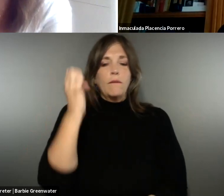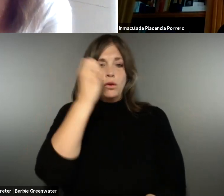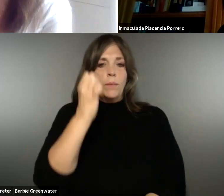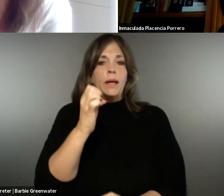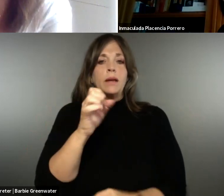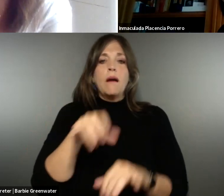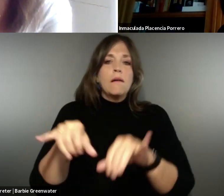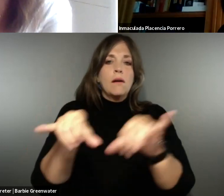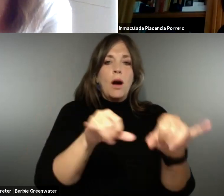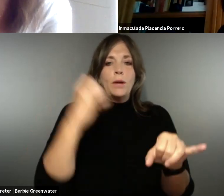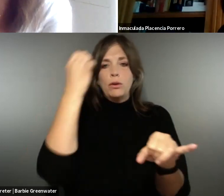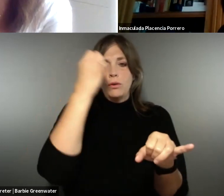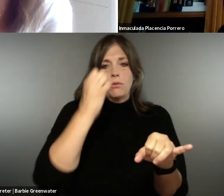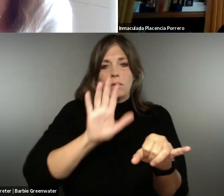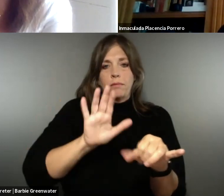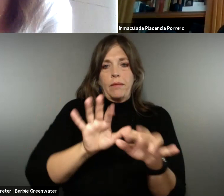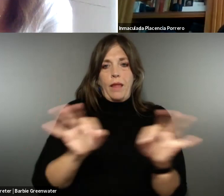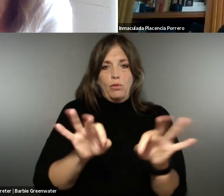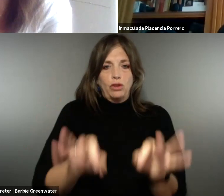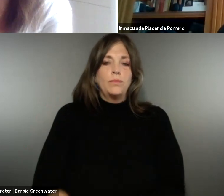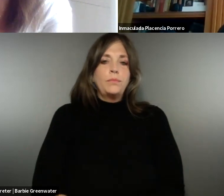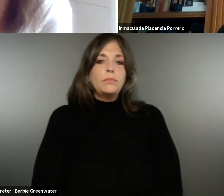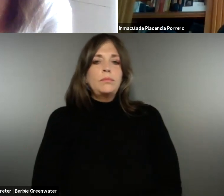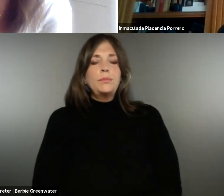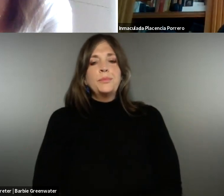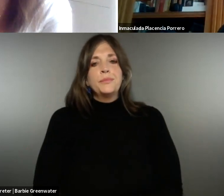common European framework of reference language.